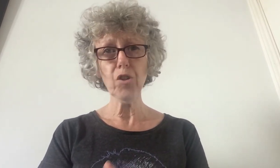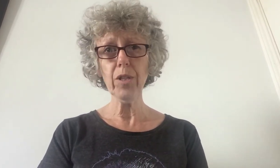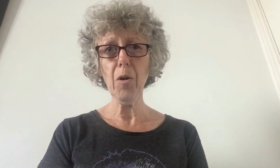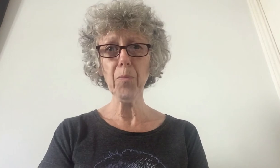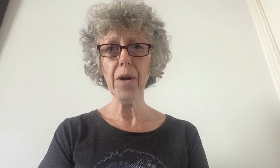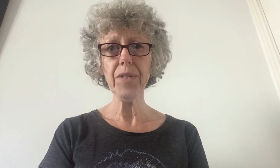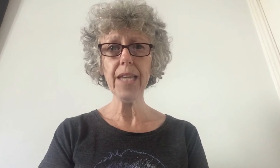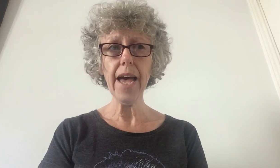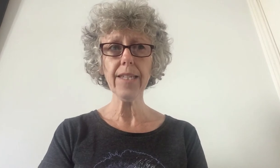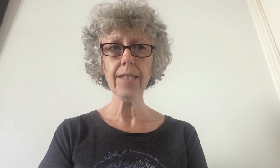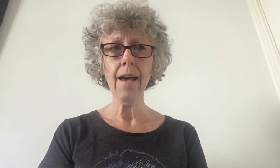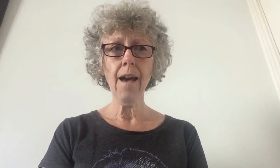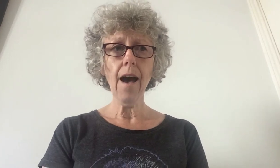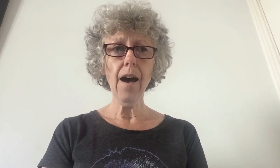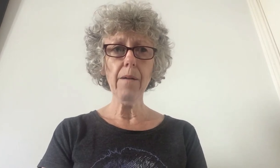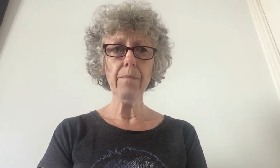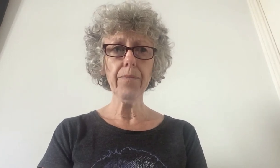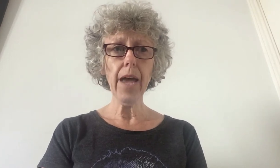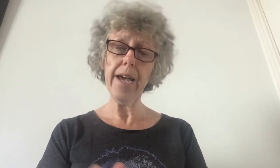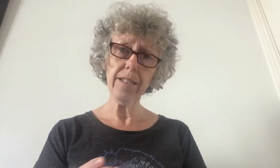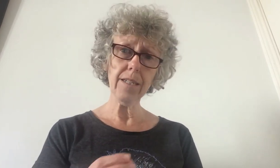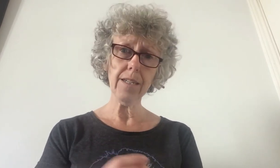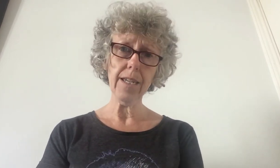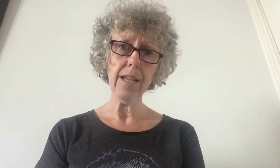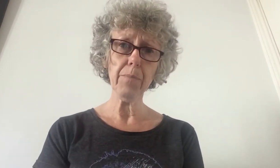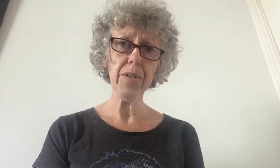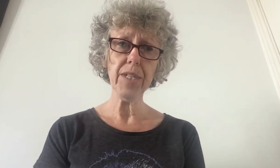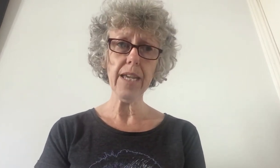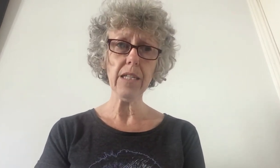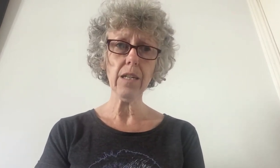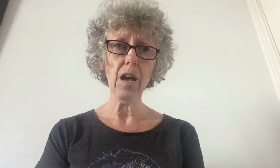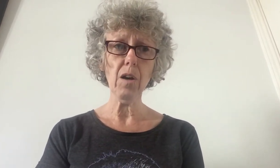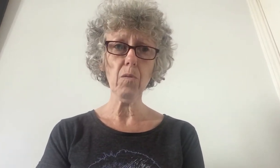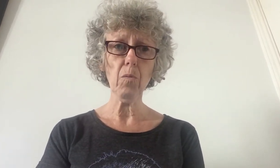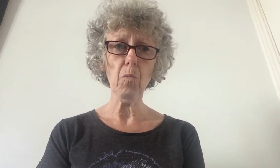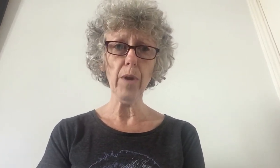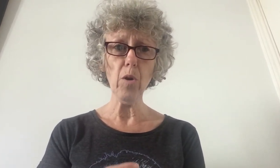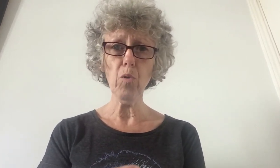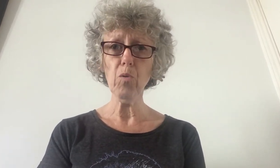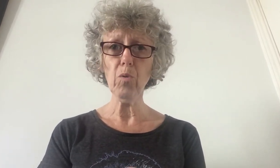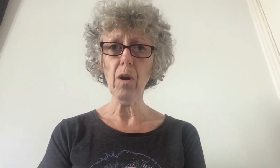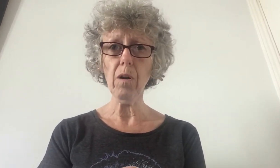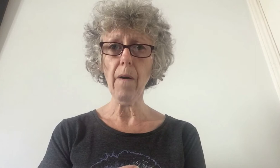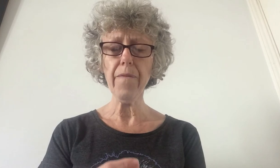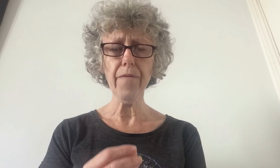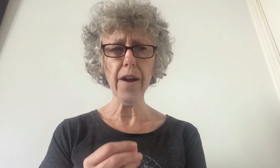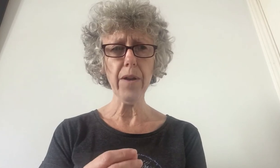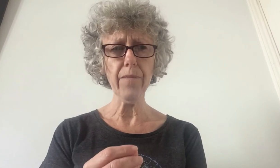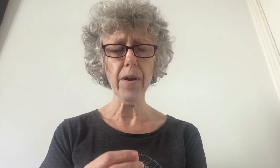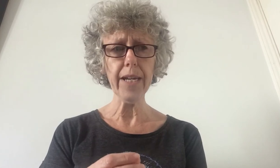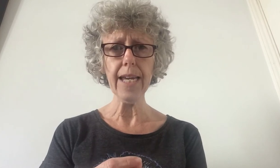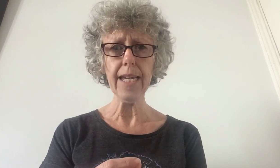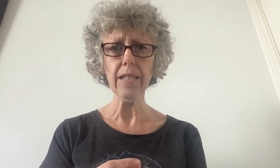during the whole process. And in that process we all are very very keen